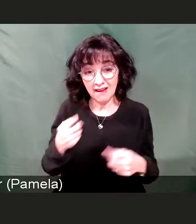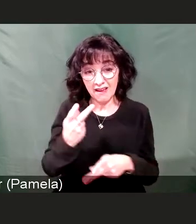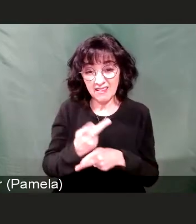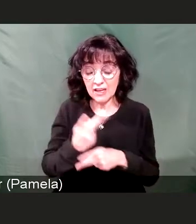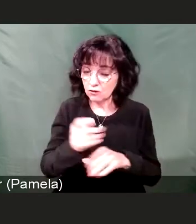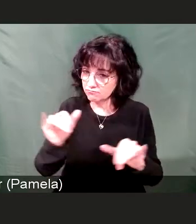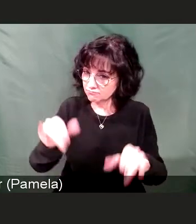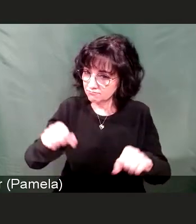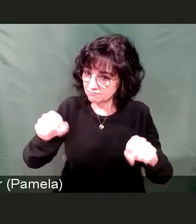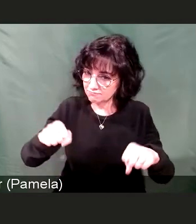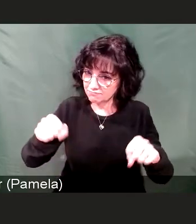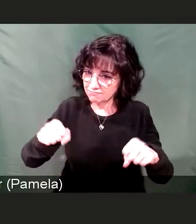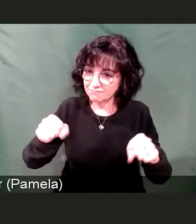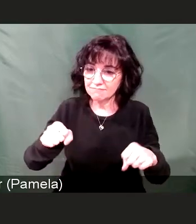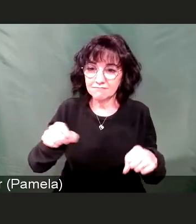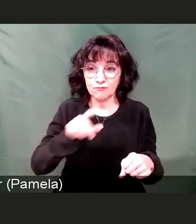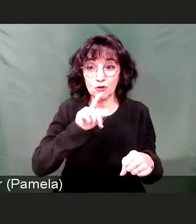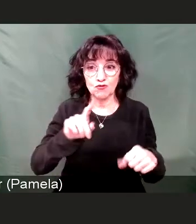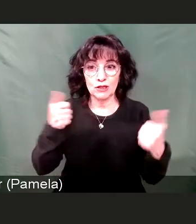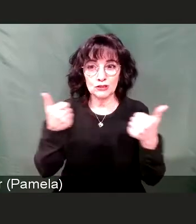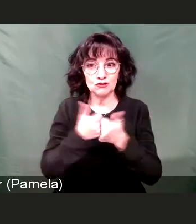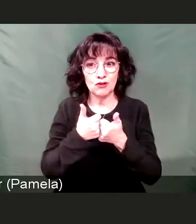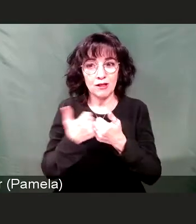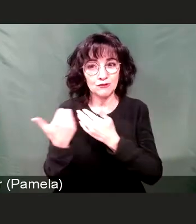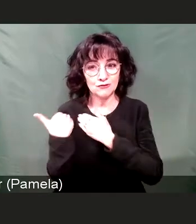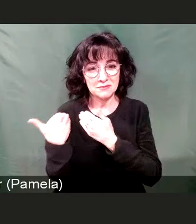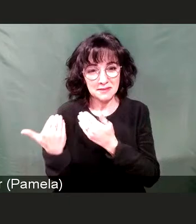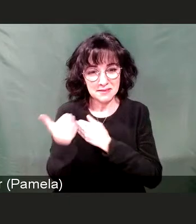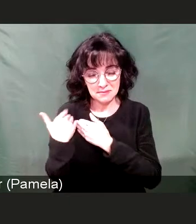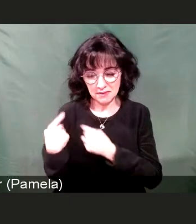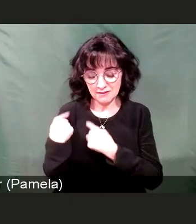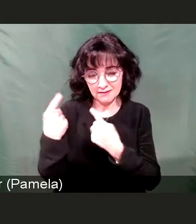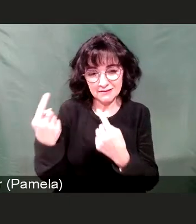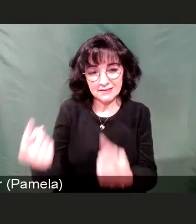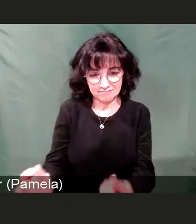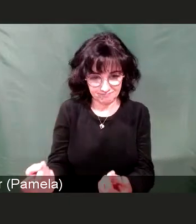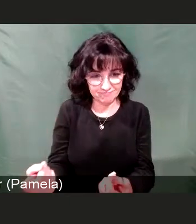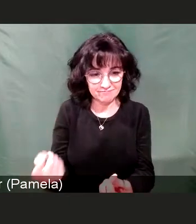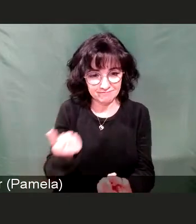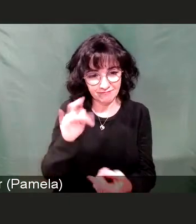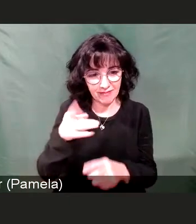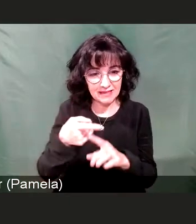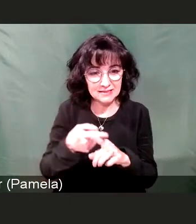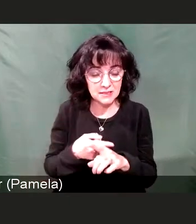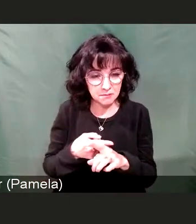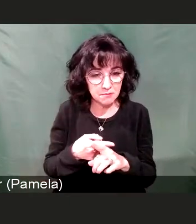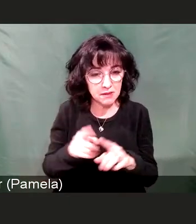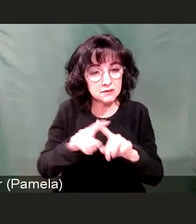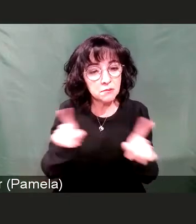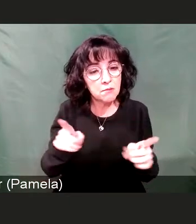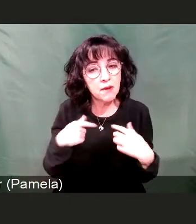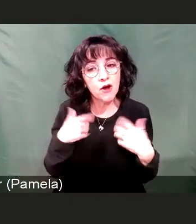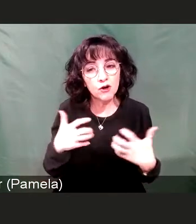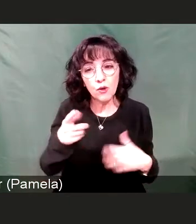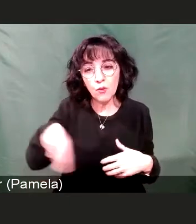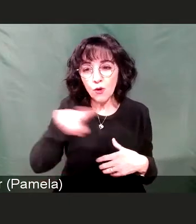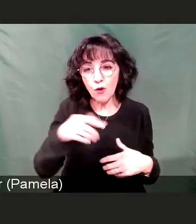But because of that, I have had the opportunity to bring hopefully some important information to all of us